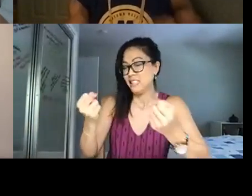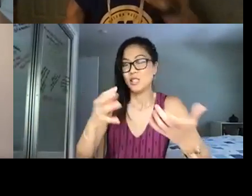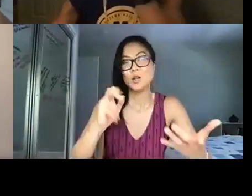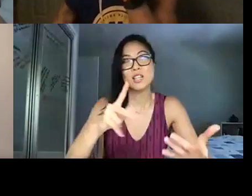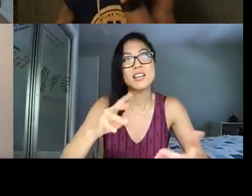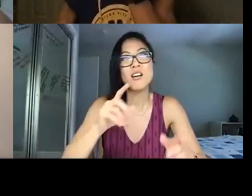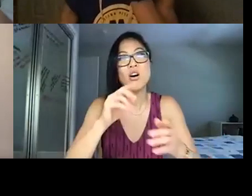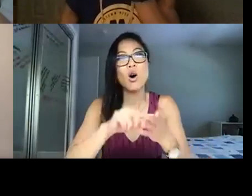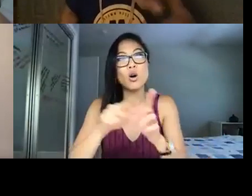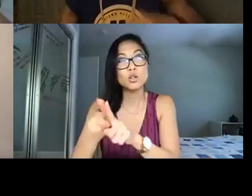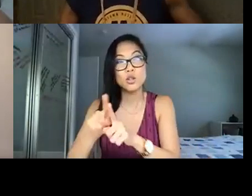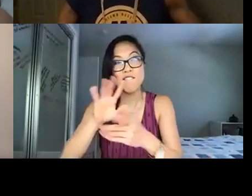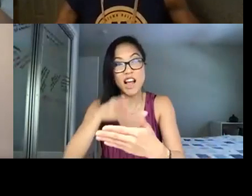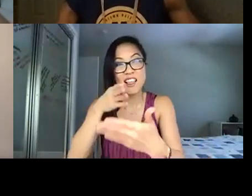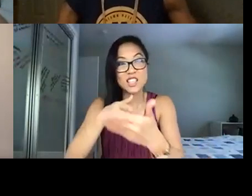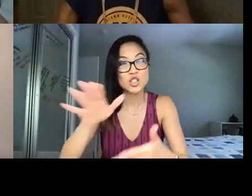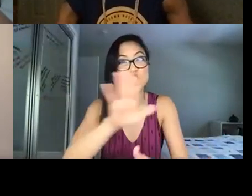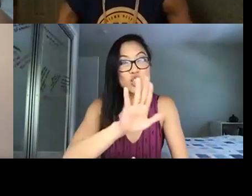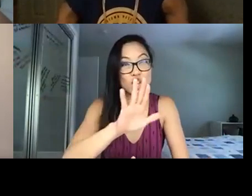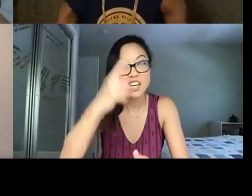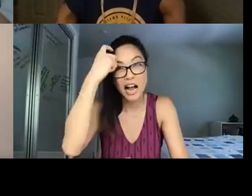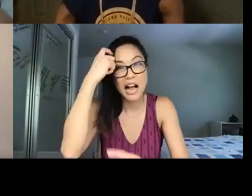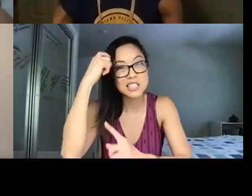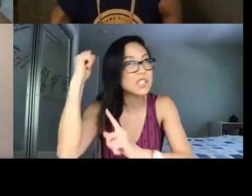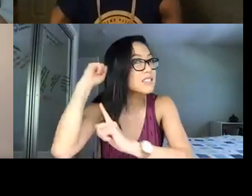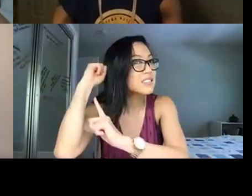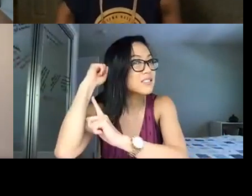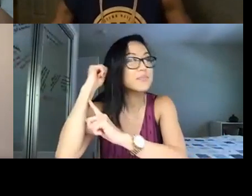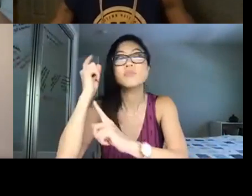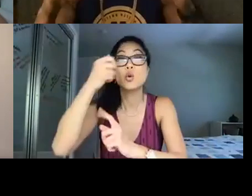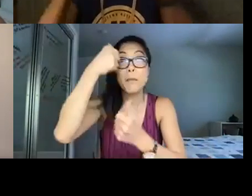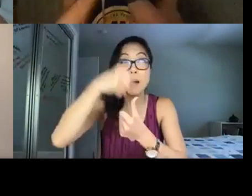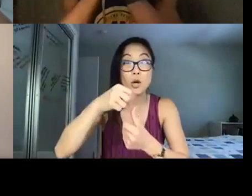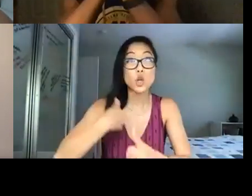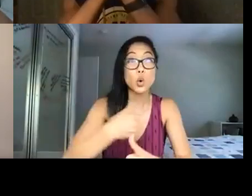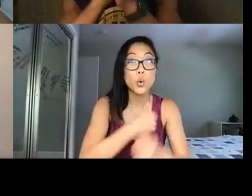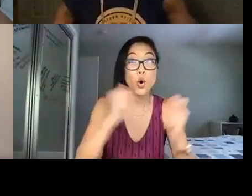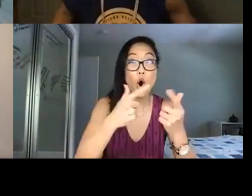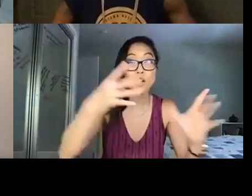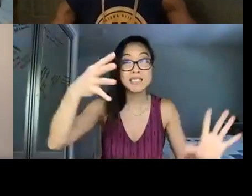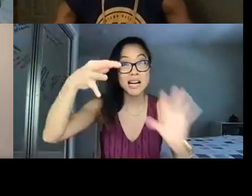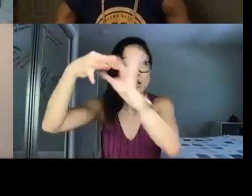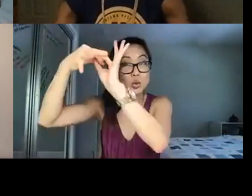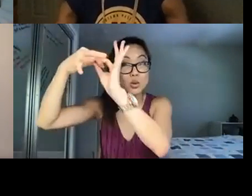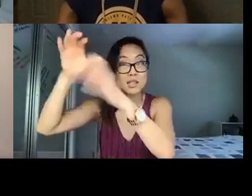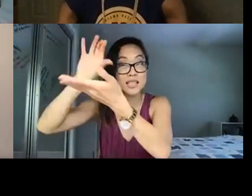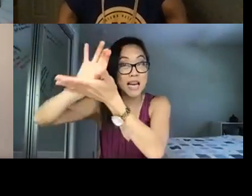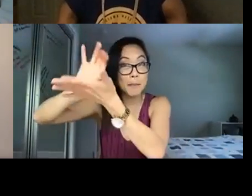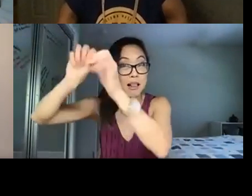is we're tied to capitalism and that is what I'm trying to point out is that the volume of things I saw seemed very much